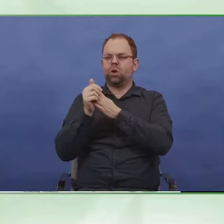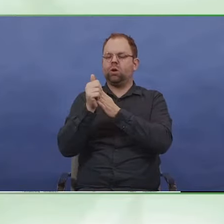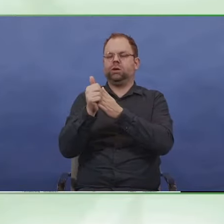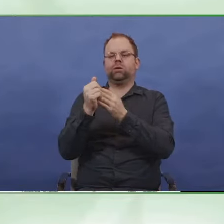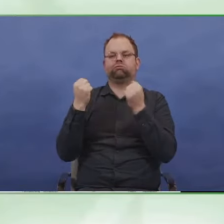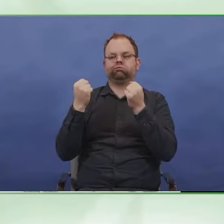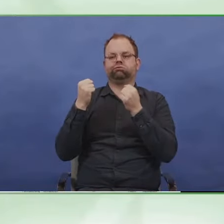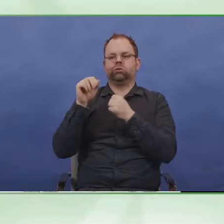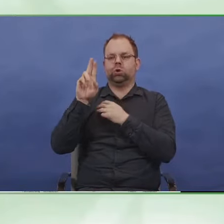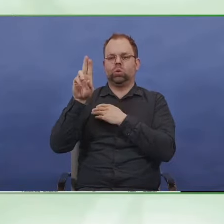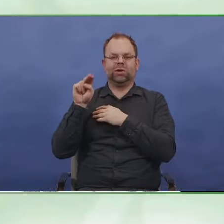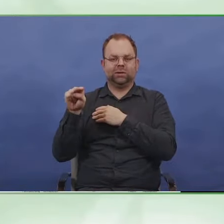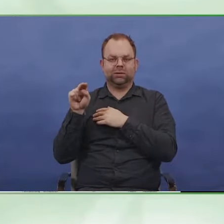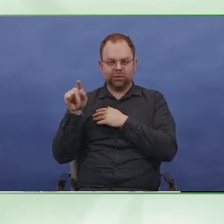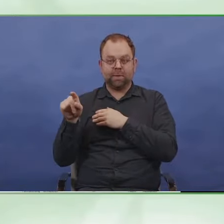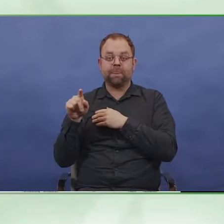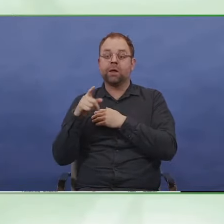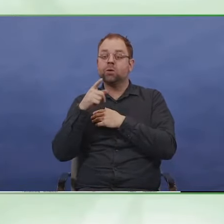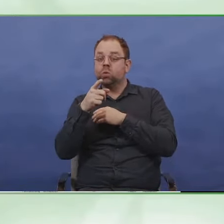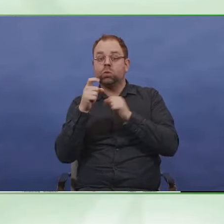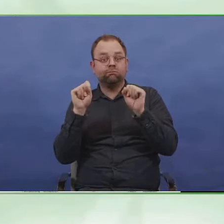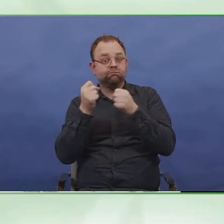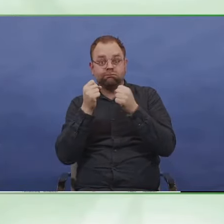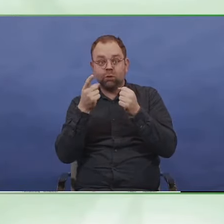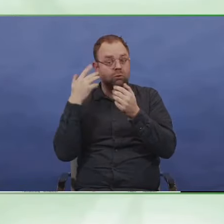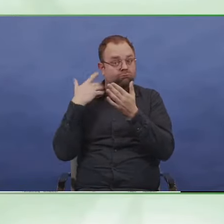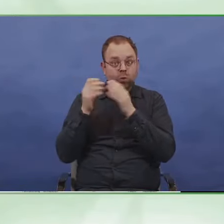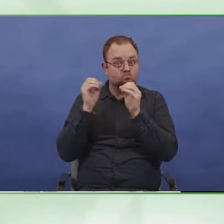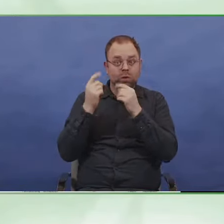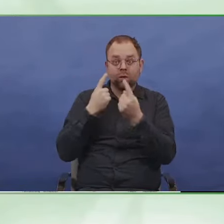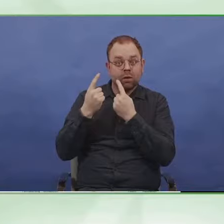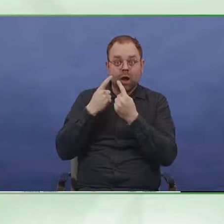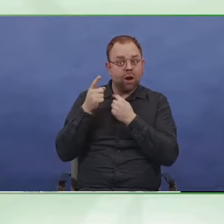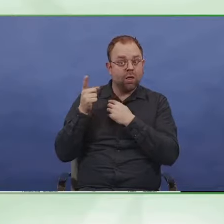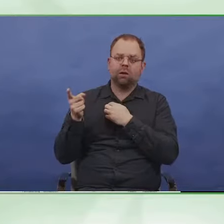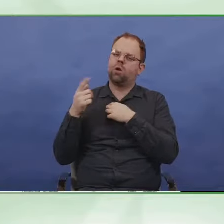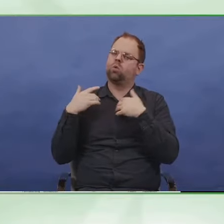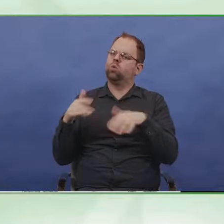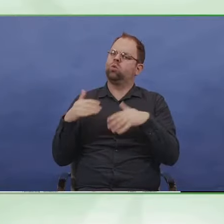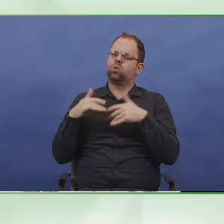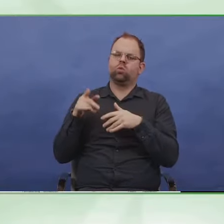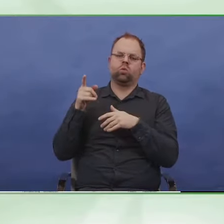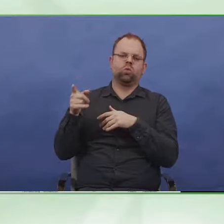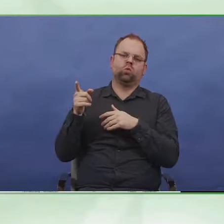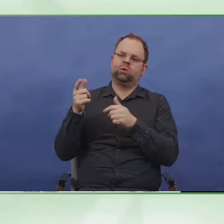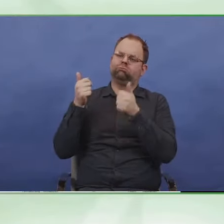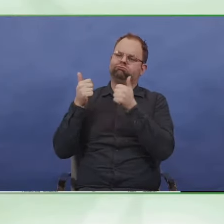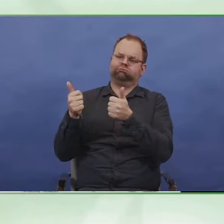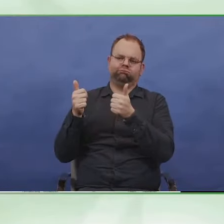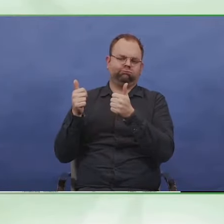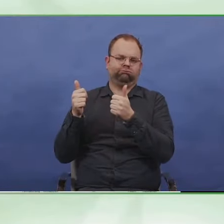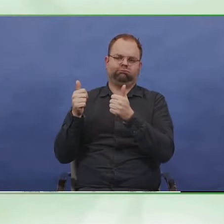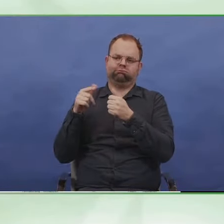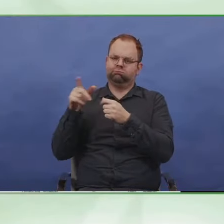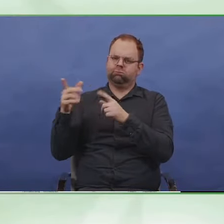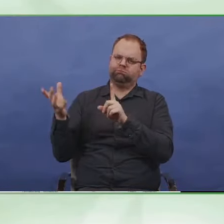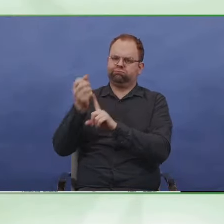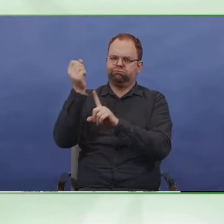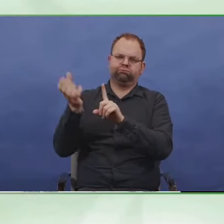Susan, from your perspective as someone that is to corporate brands